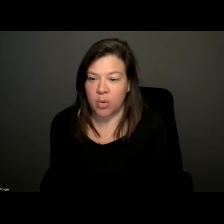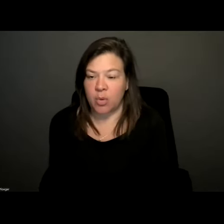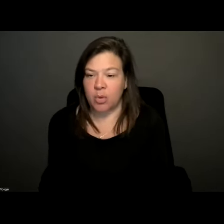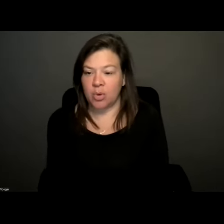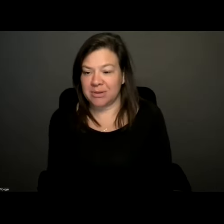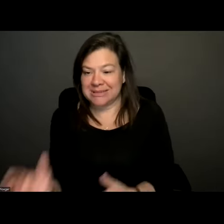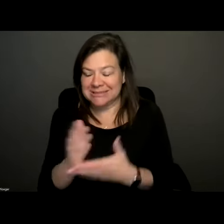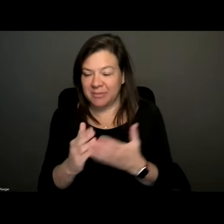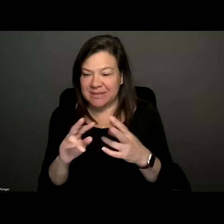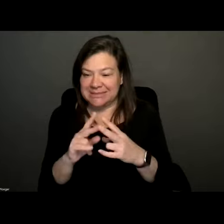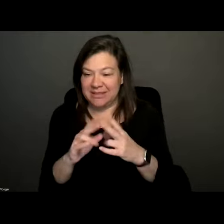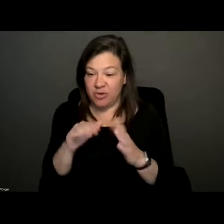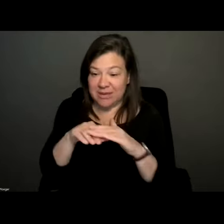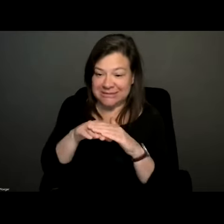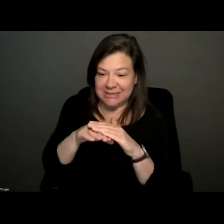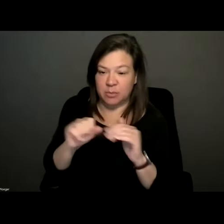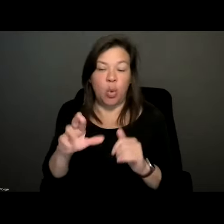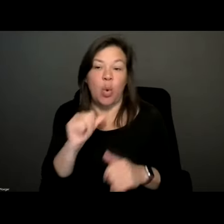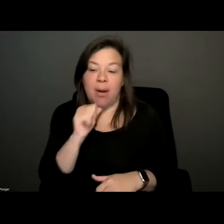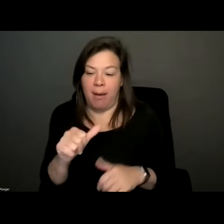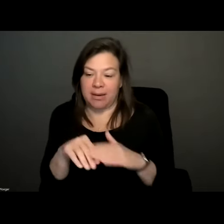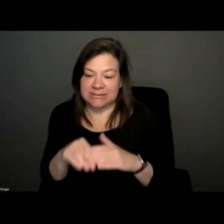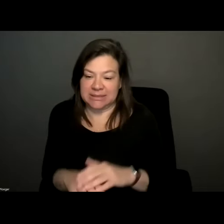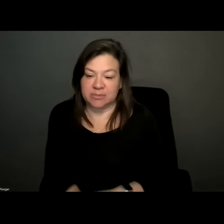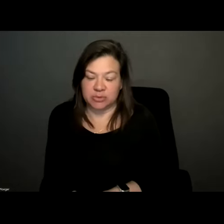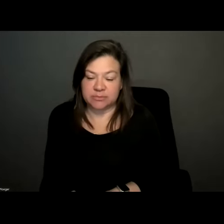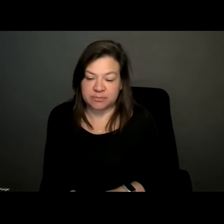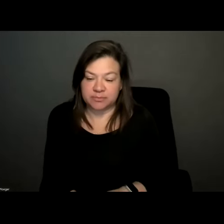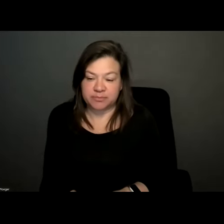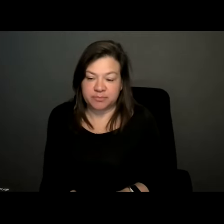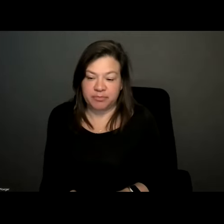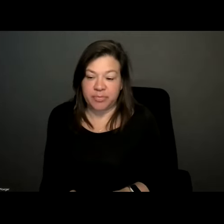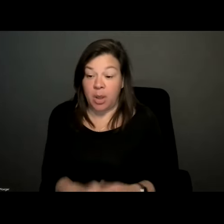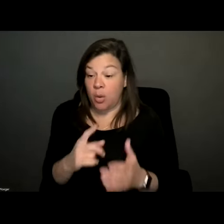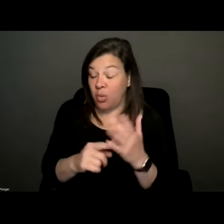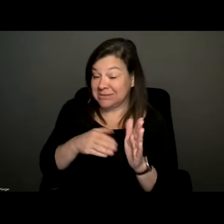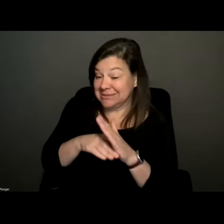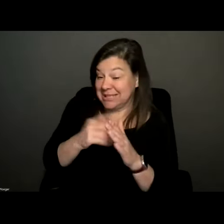or it isn't accessible. And truly, what's accessible for one person,